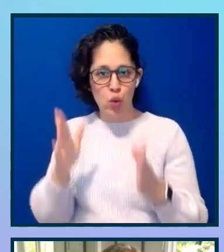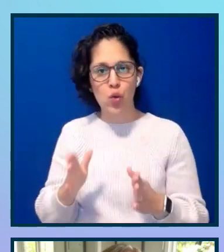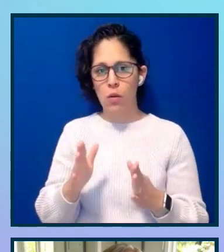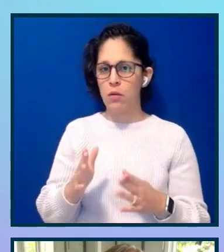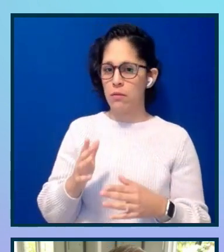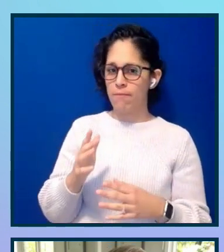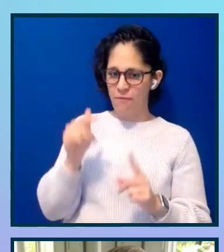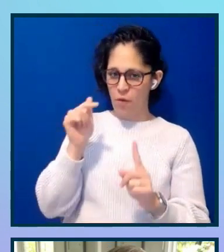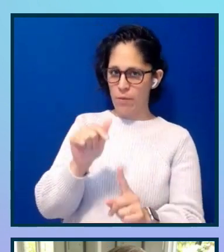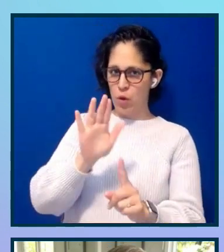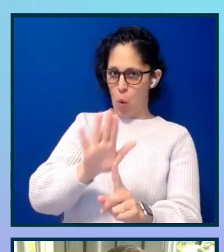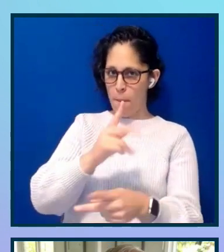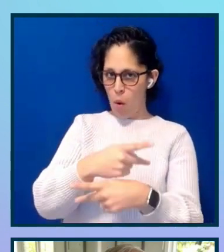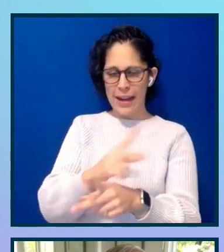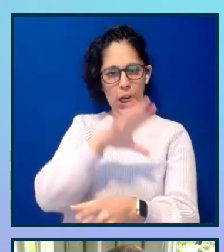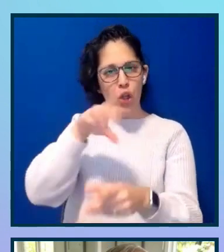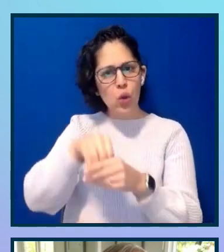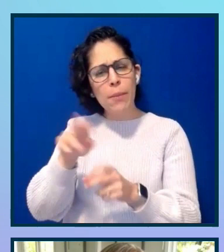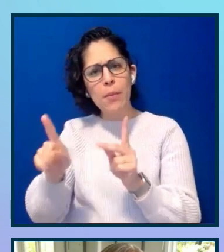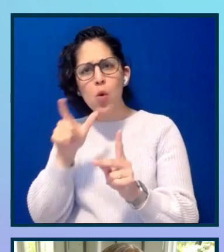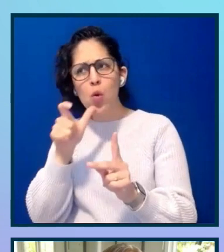including those using assistive technologies.